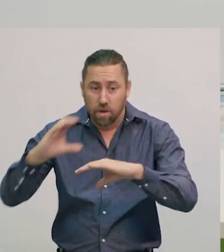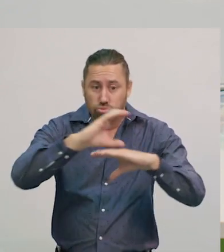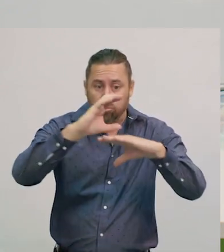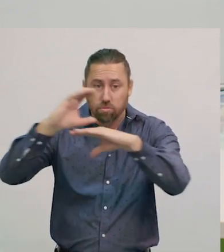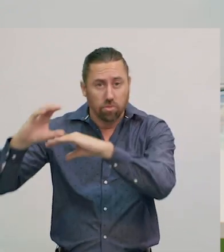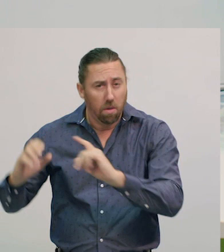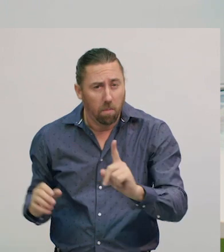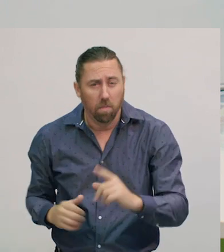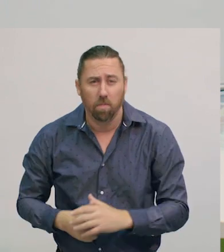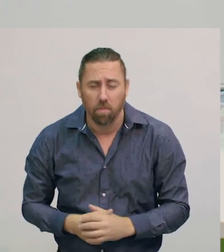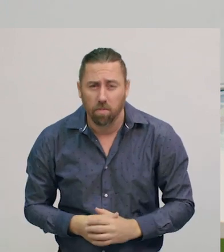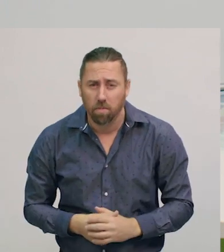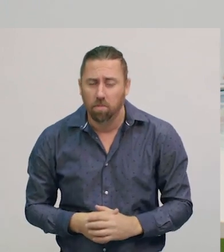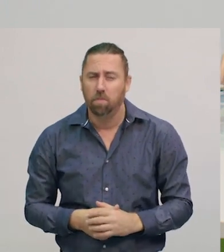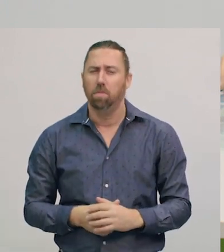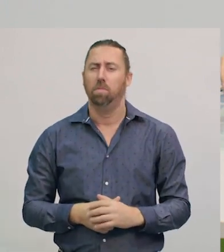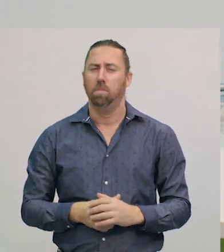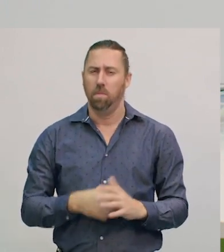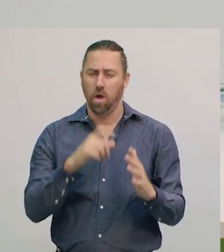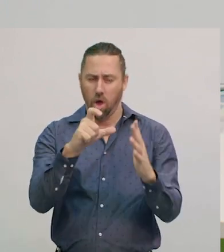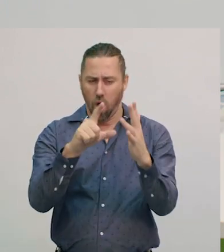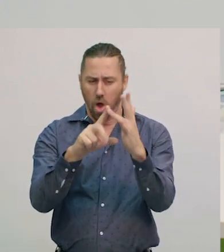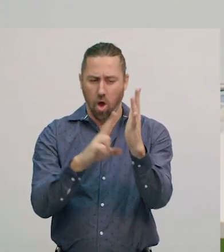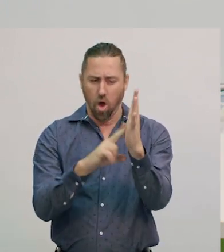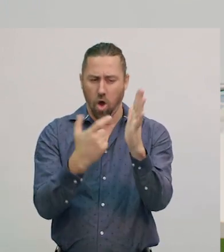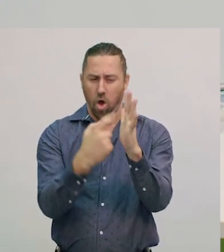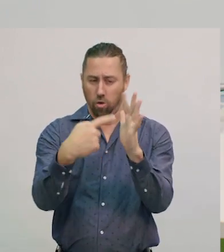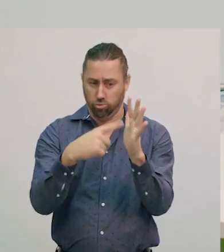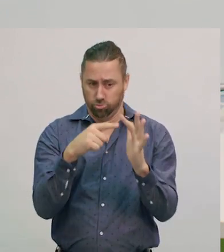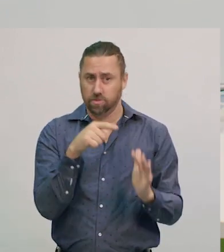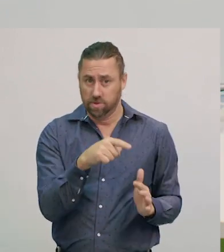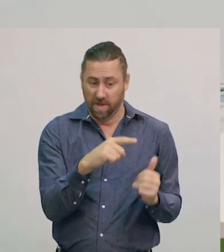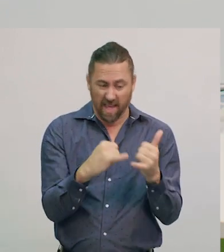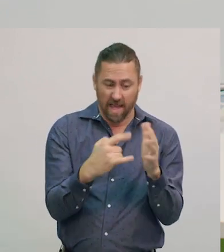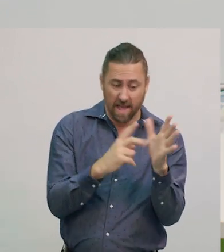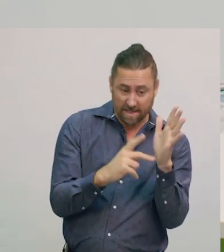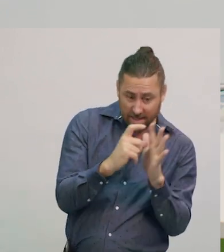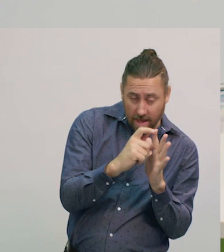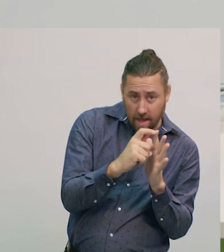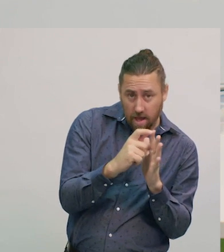Concrete is a mixture of sand, and stones, and cement powder.